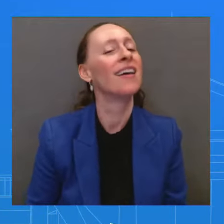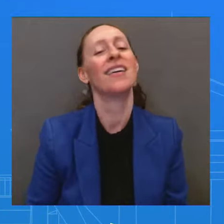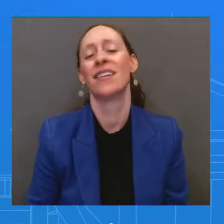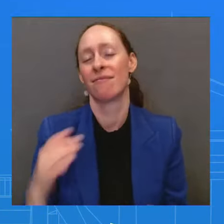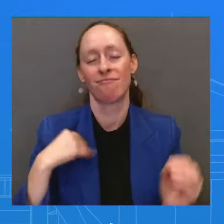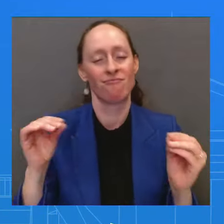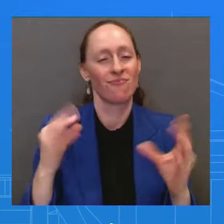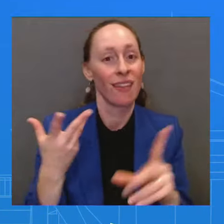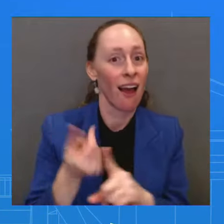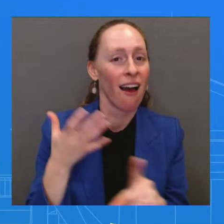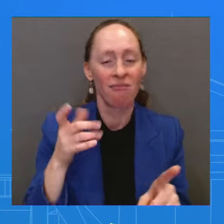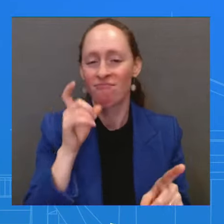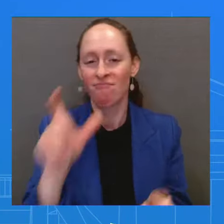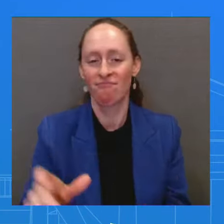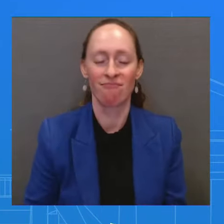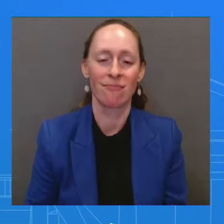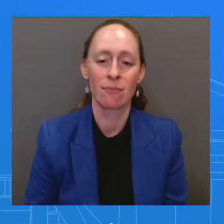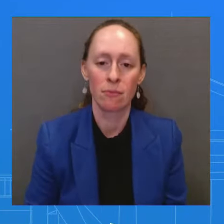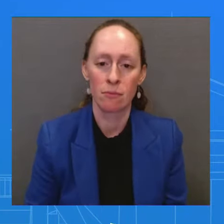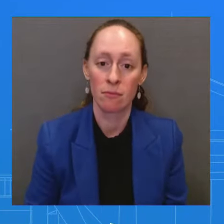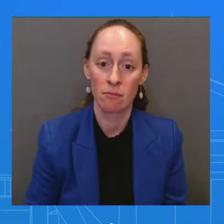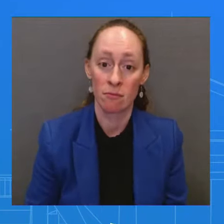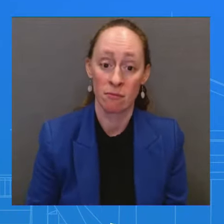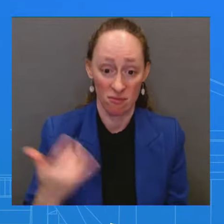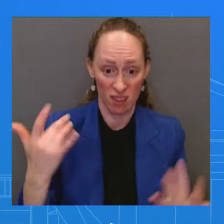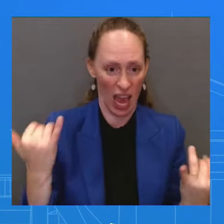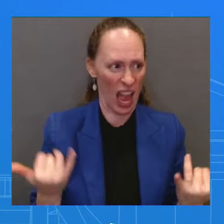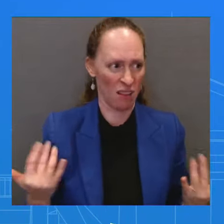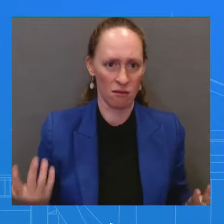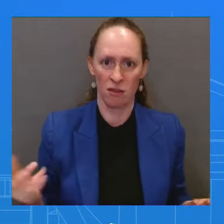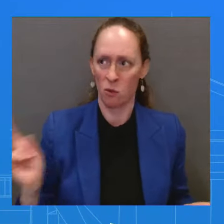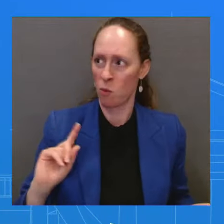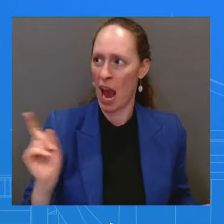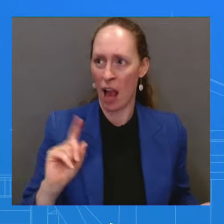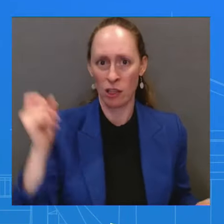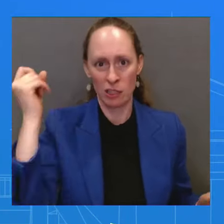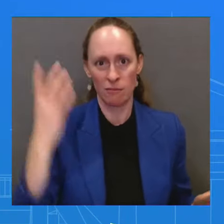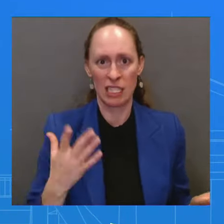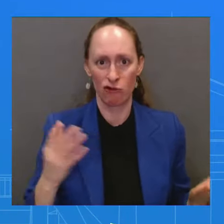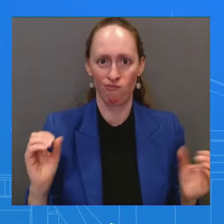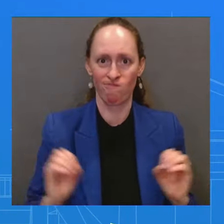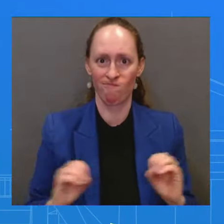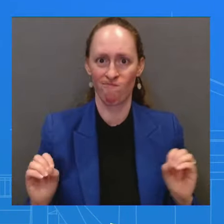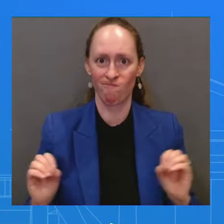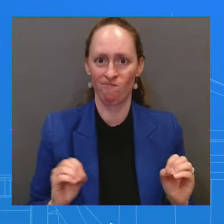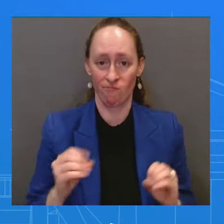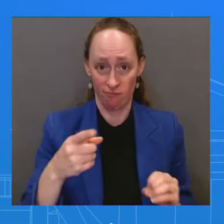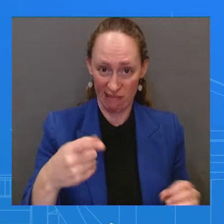are there practical concerns at the White House about things like continuity of government, about national security events?